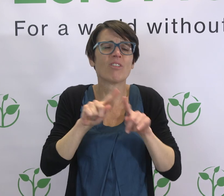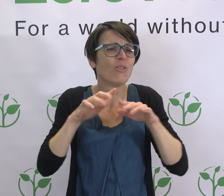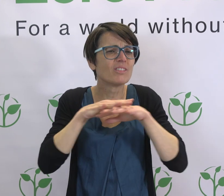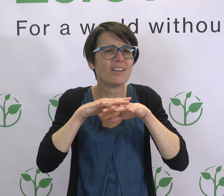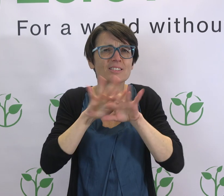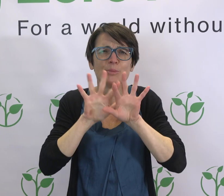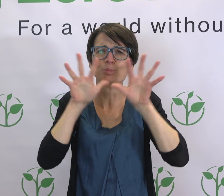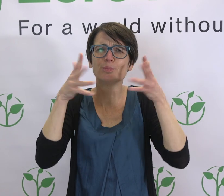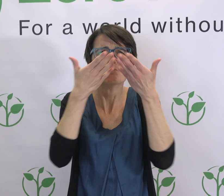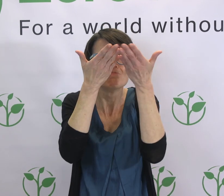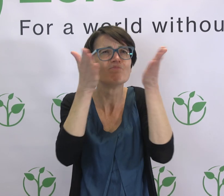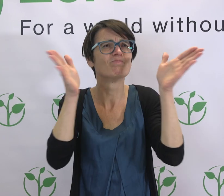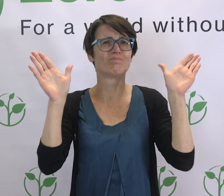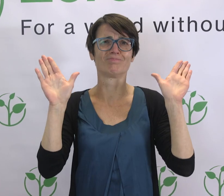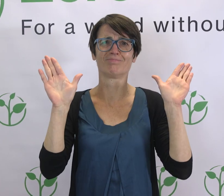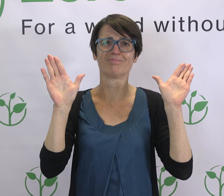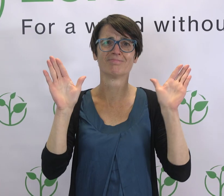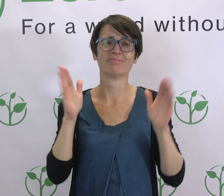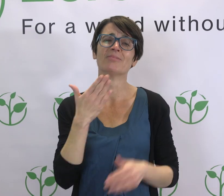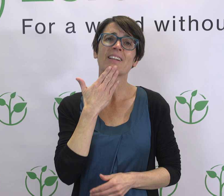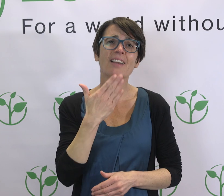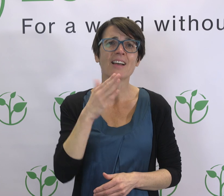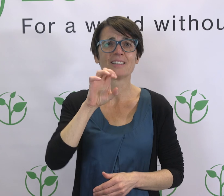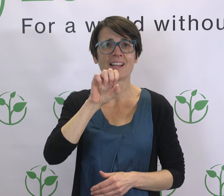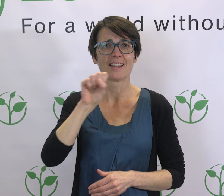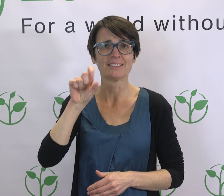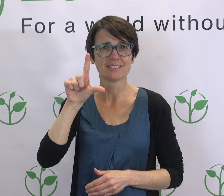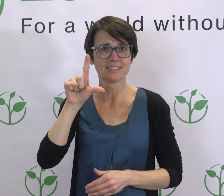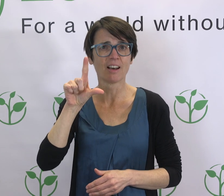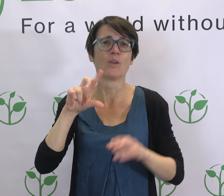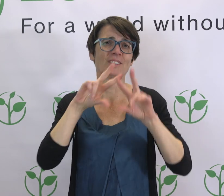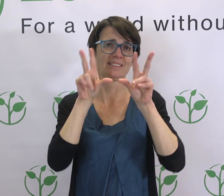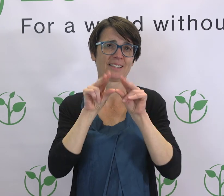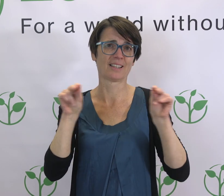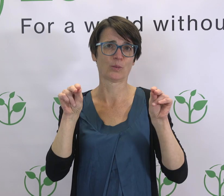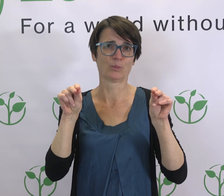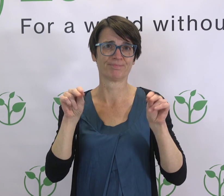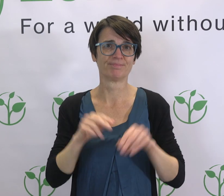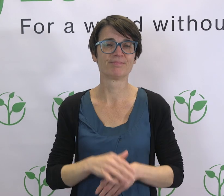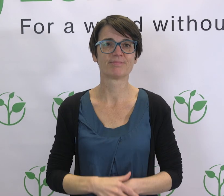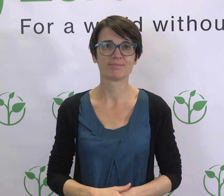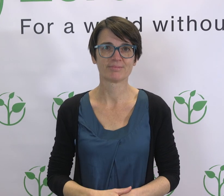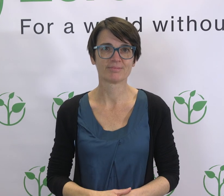It's just breathtaking and to meet all those people here at the conference. It's just an open-minded inspiring day.